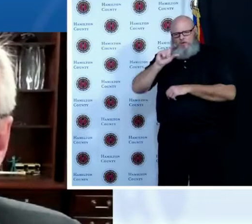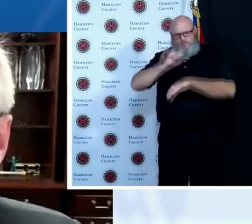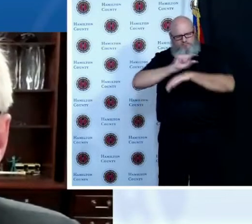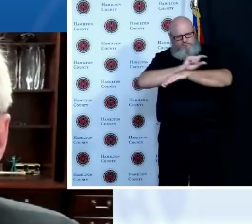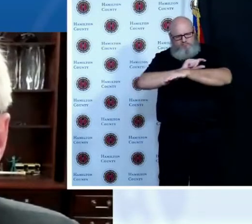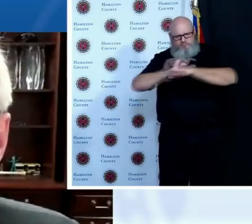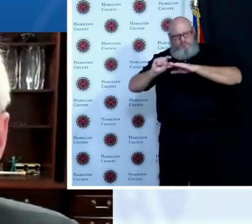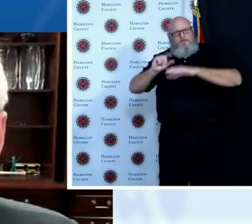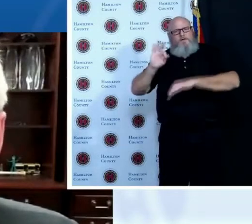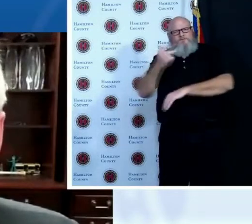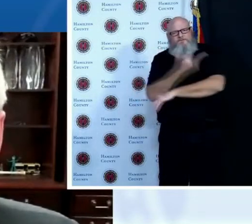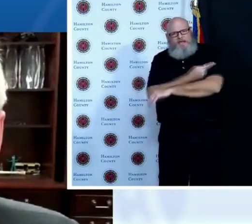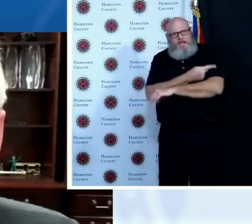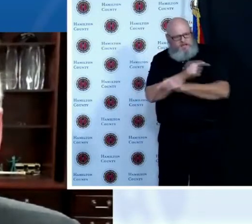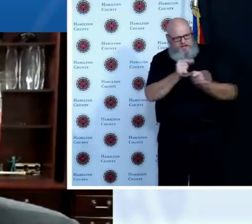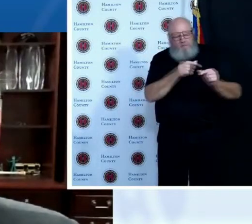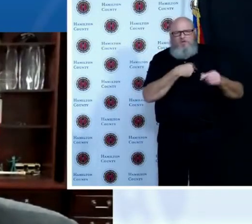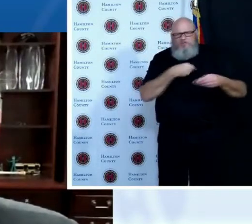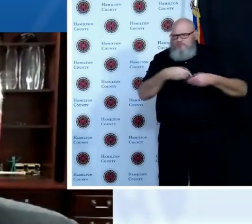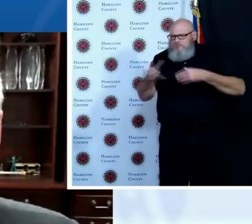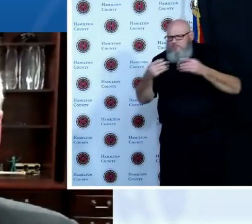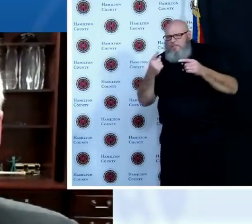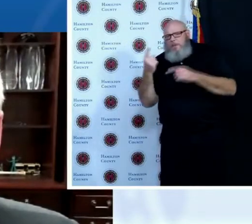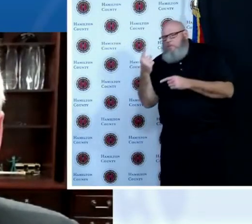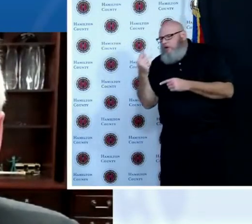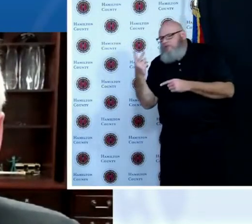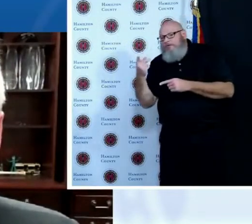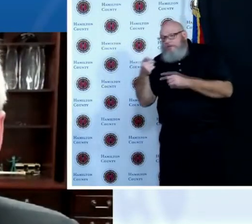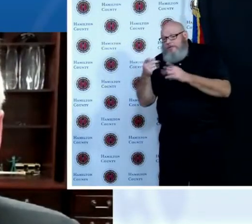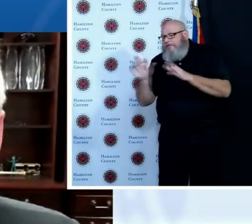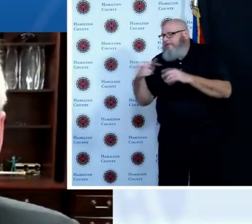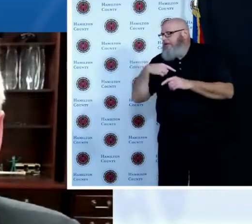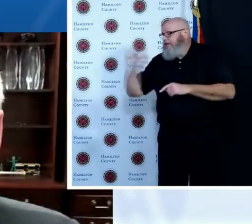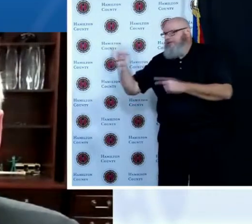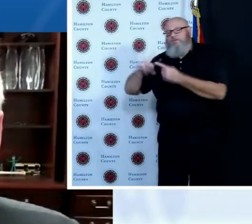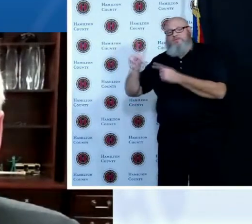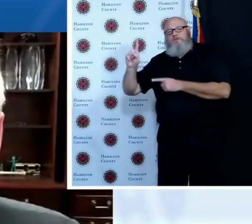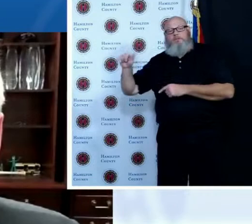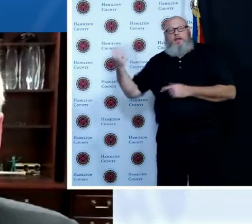we will actually call people in and have done that in the past so that no vaccine goes wasted